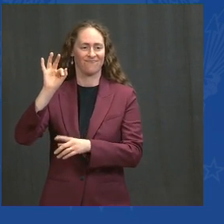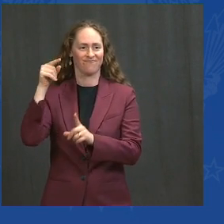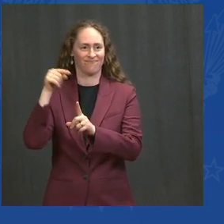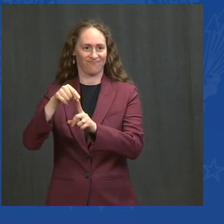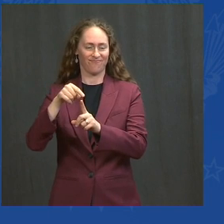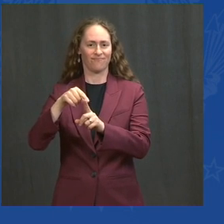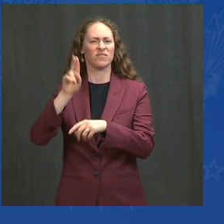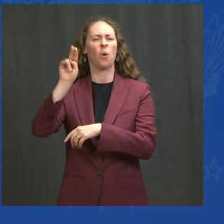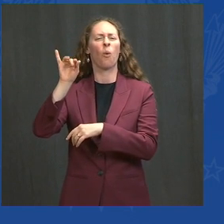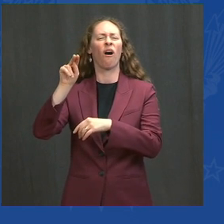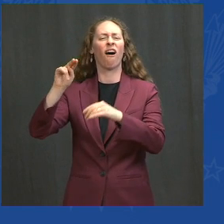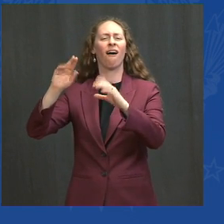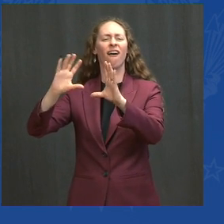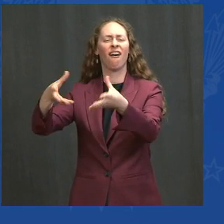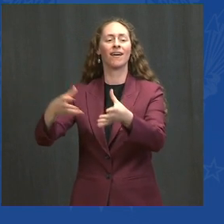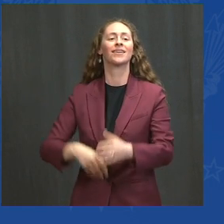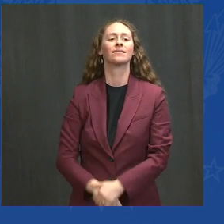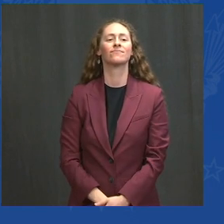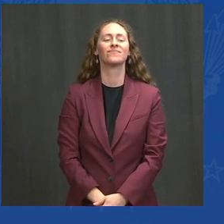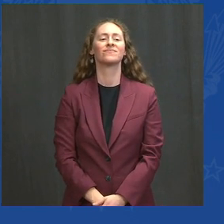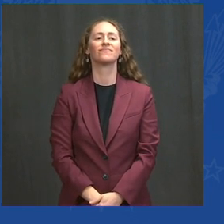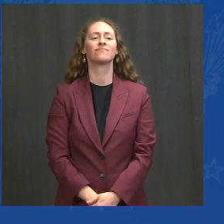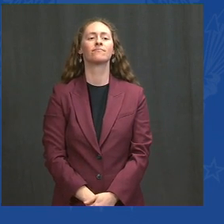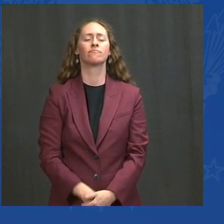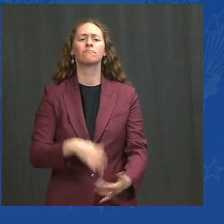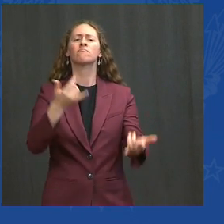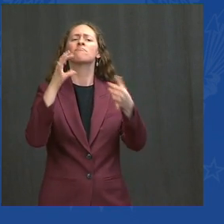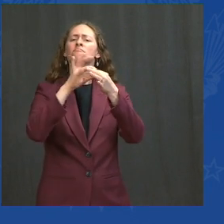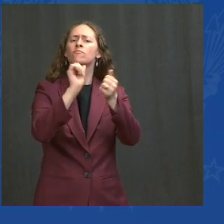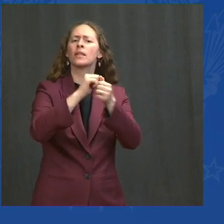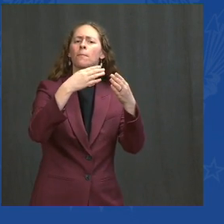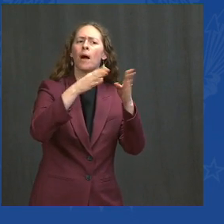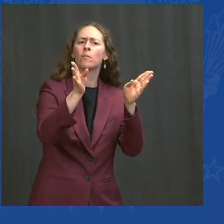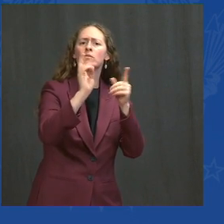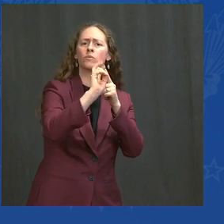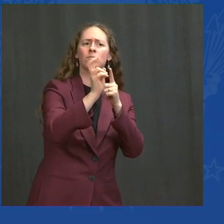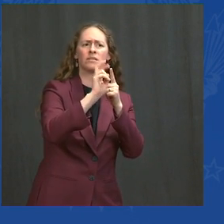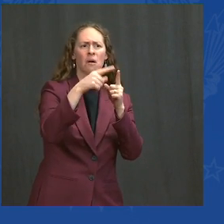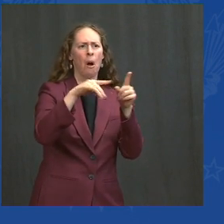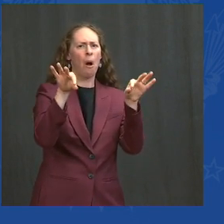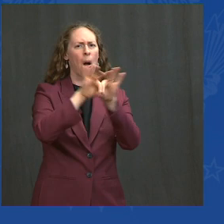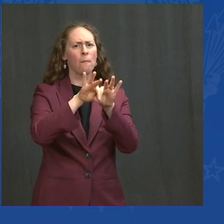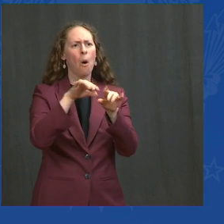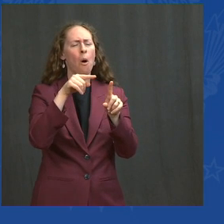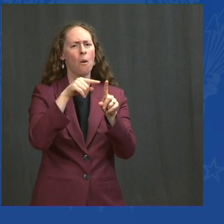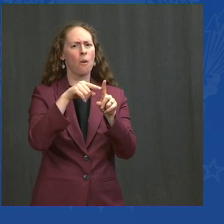since I was a child. That's how I got to school and work, and it's always been a vital service for myself